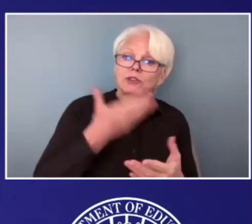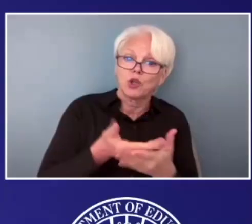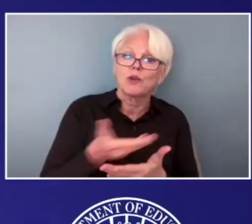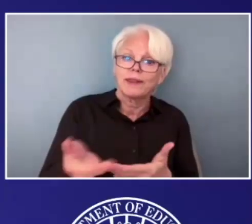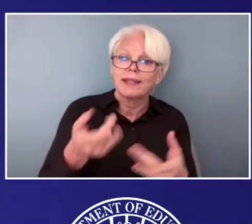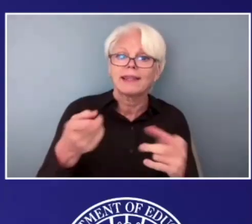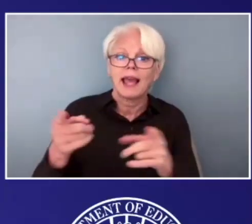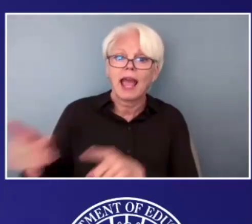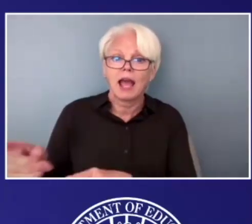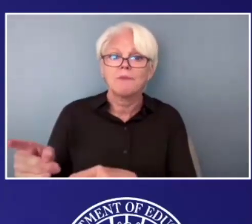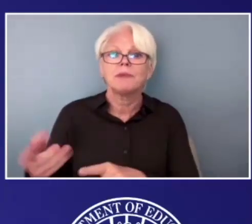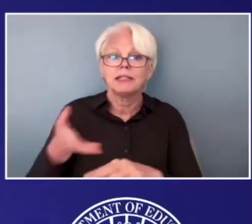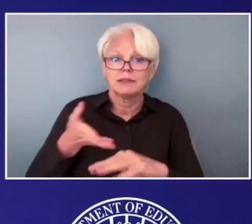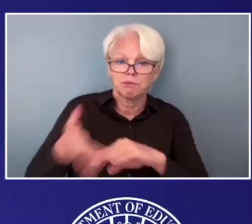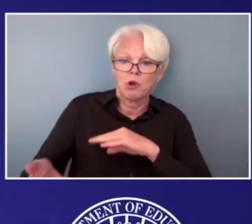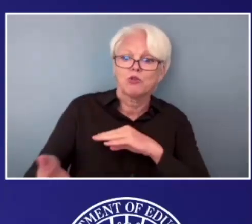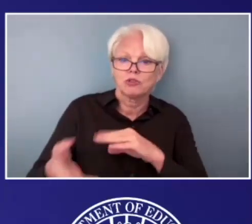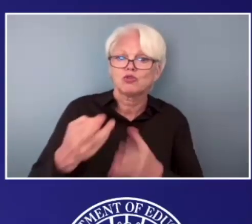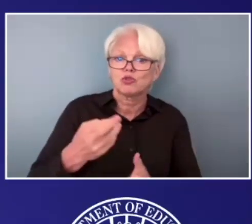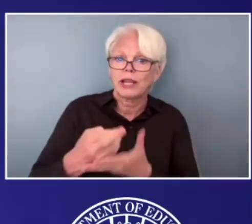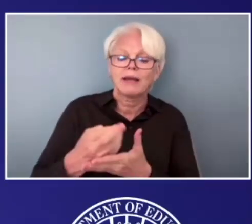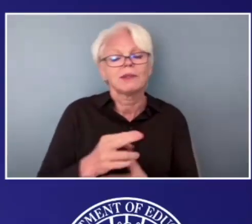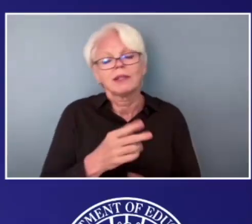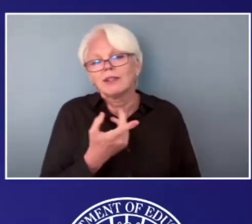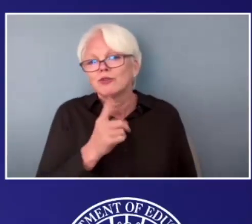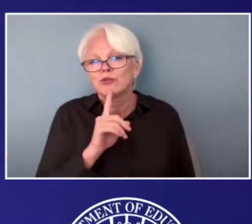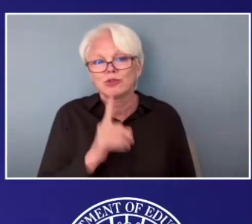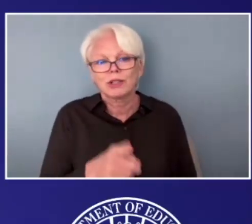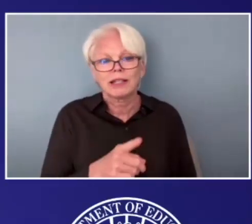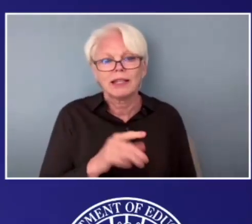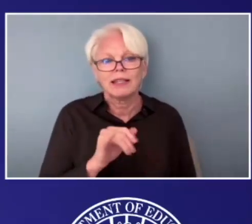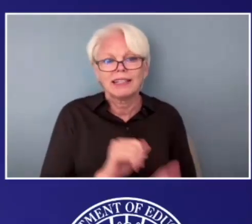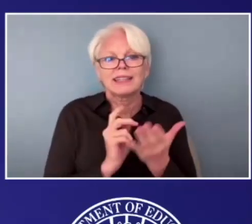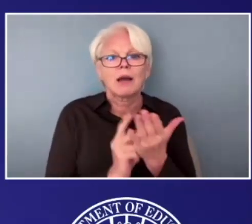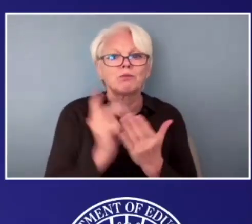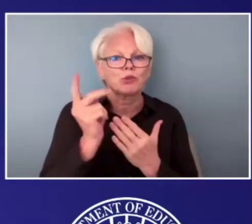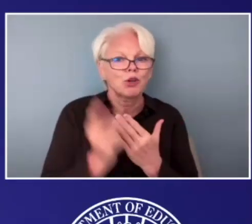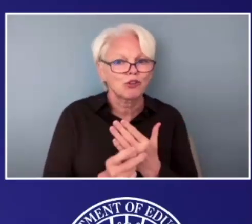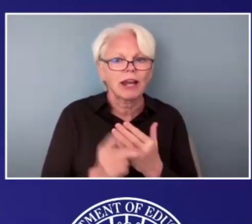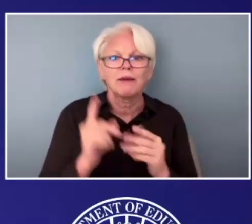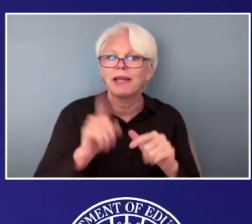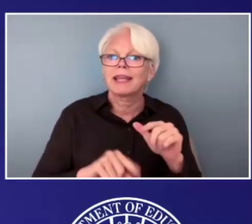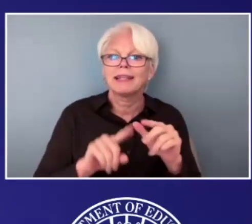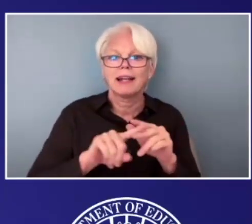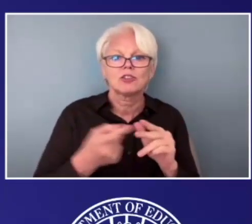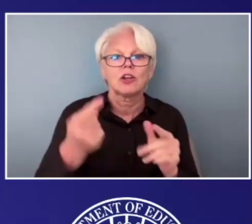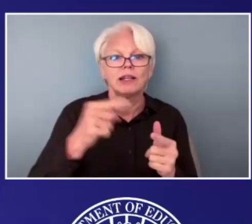post-rehabilitation, it's really a program, and it can't start until the effective date actually kicks in.